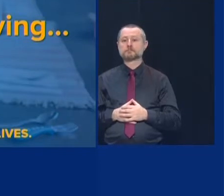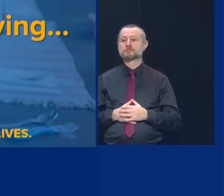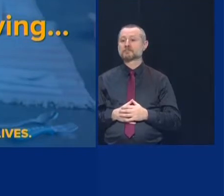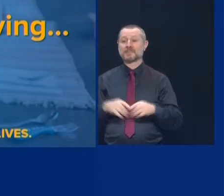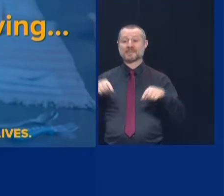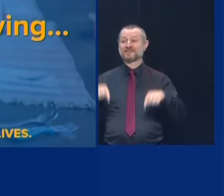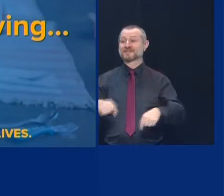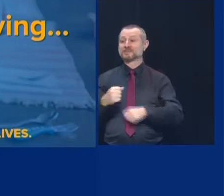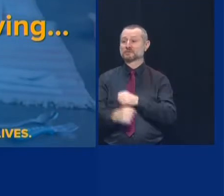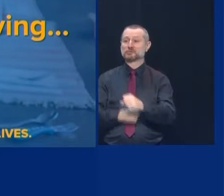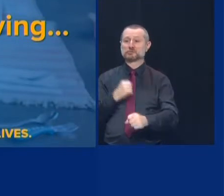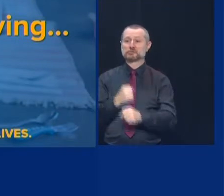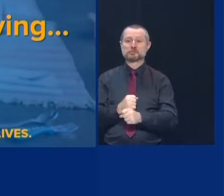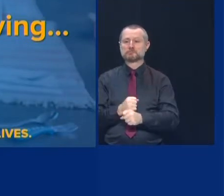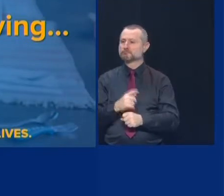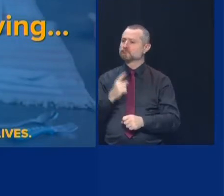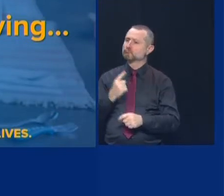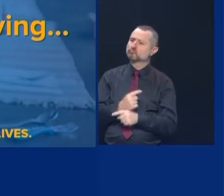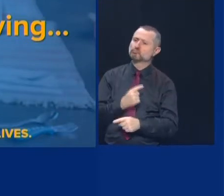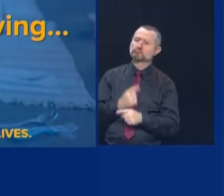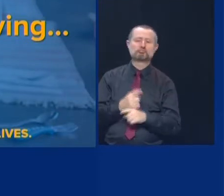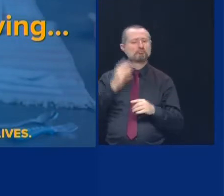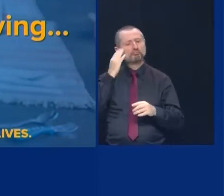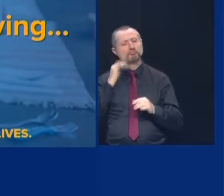SINCE YOU DON'T PAY FOR IT, IT'S WORTH NOTHING.